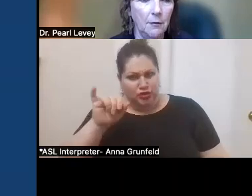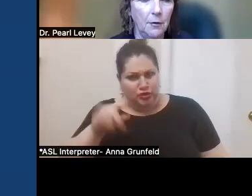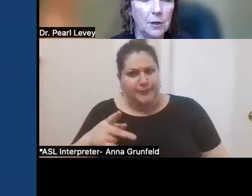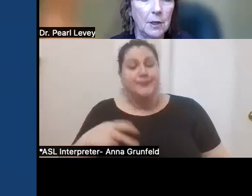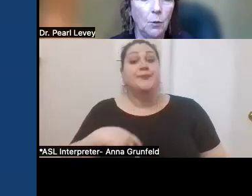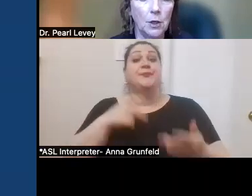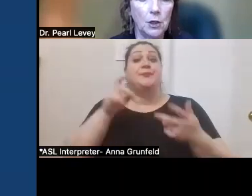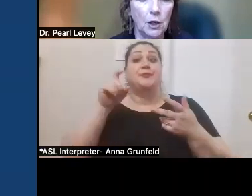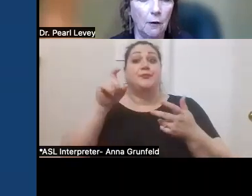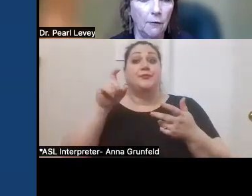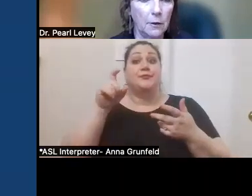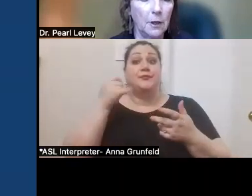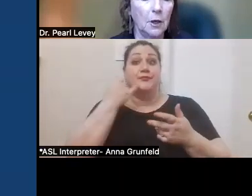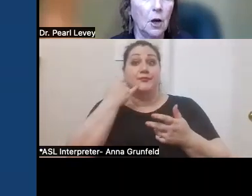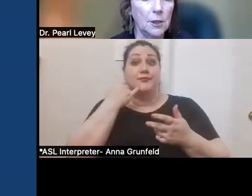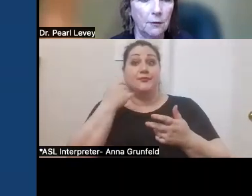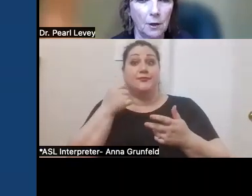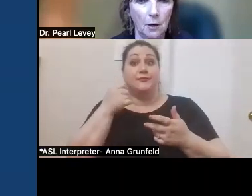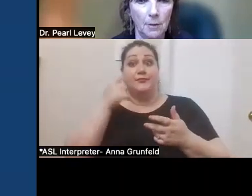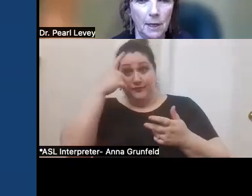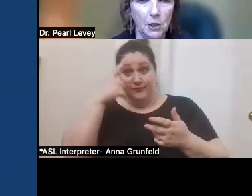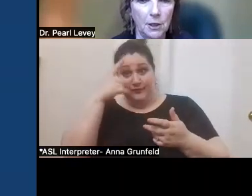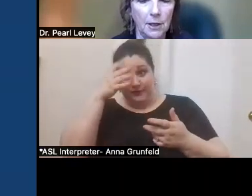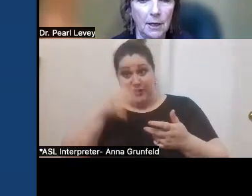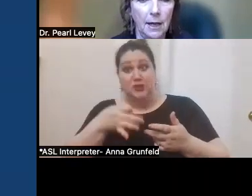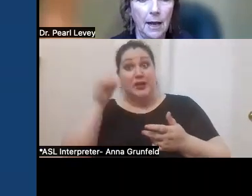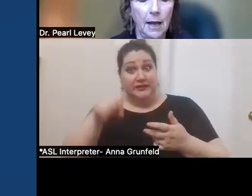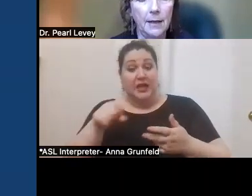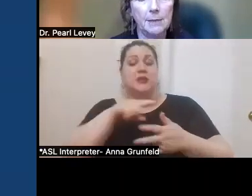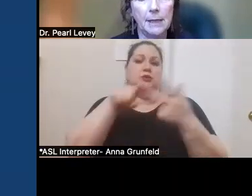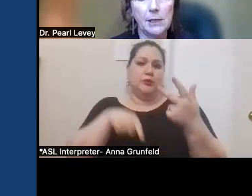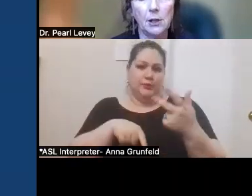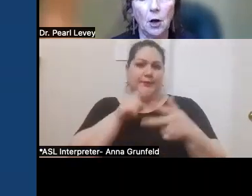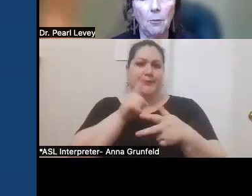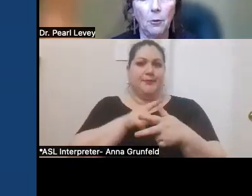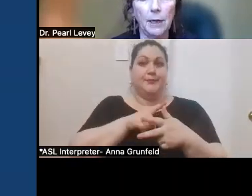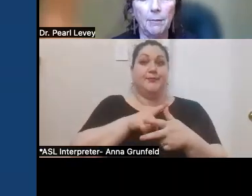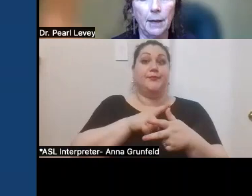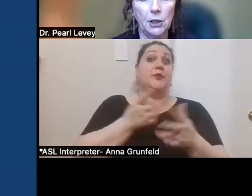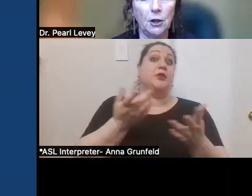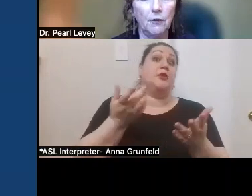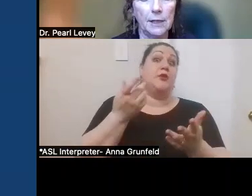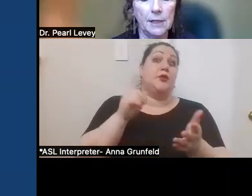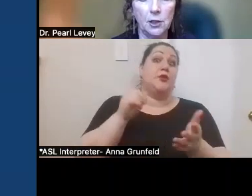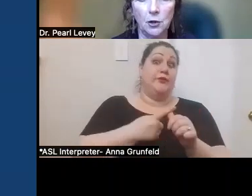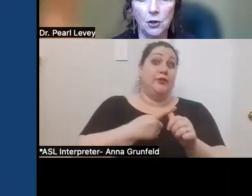Firstly, what is the cost of the accommodation? And that is based on the operating budget of the institution,